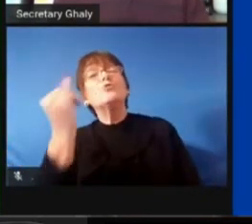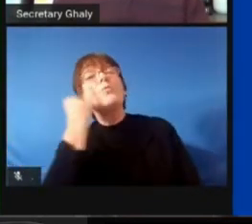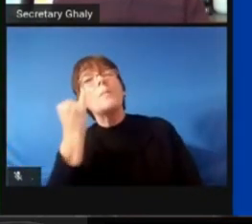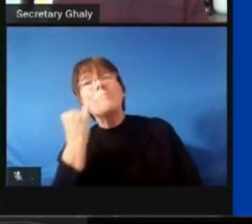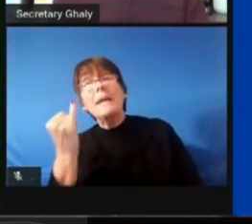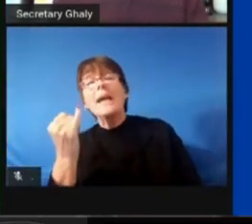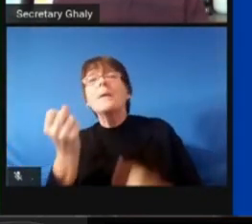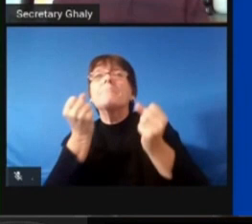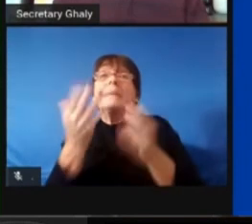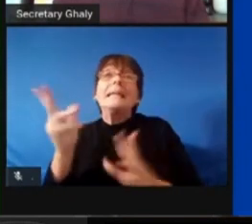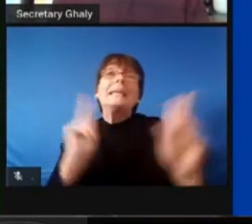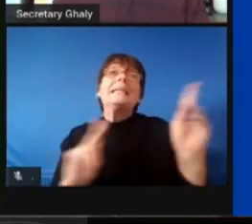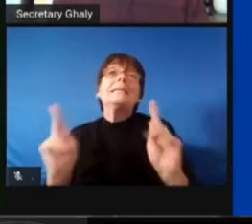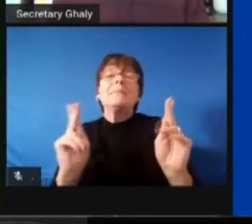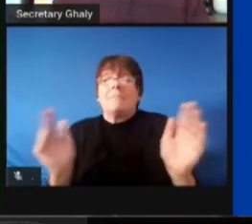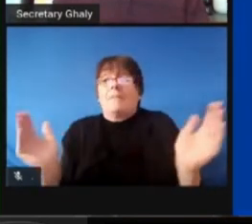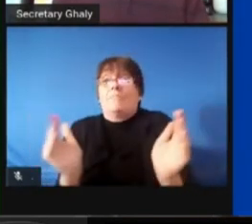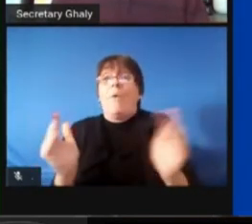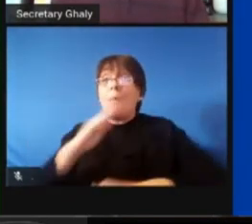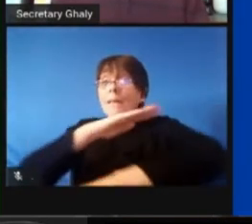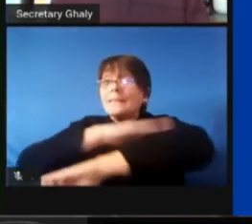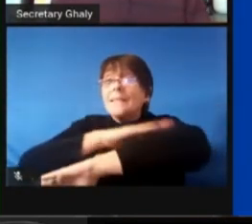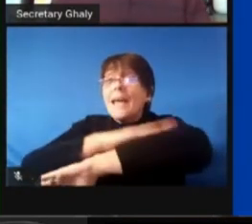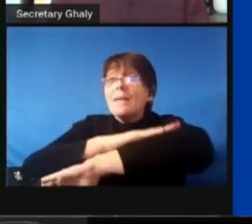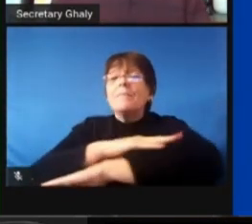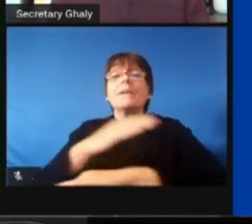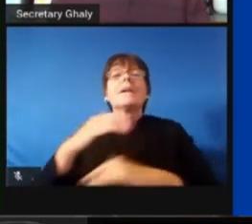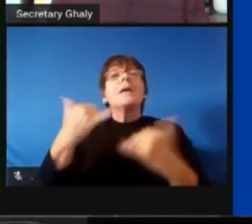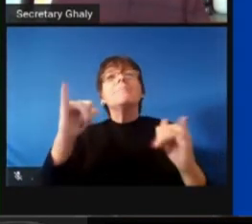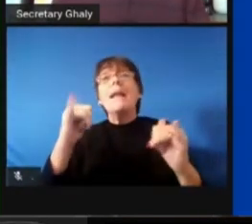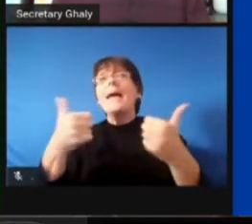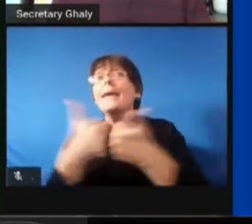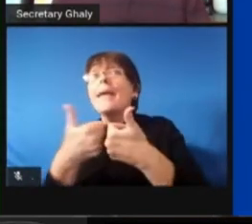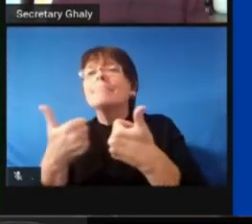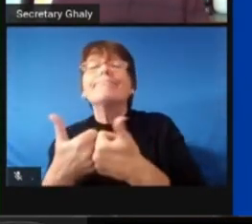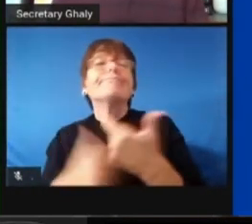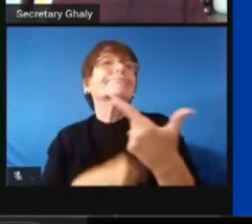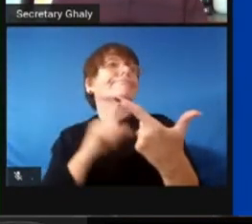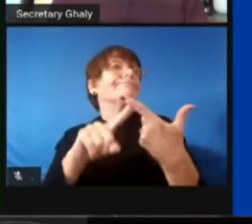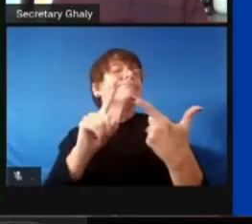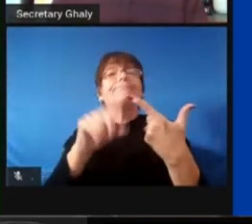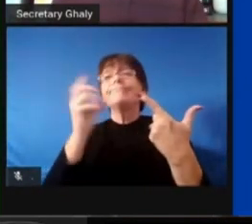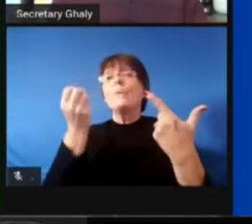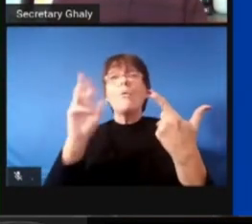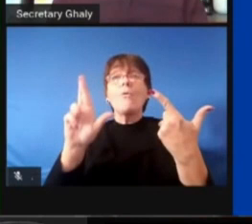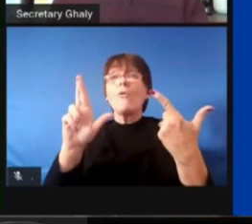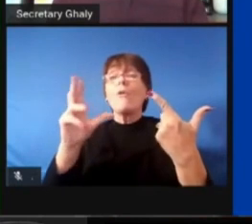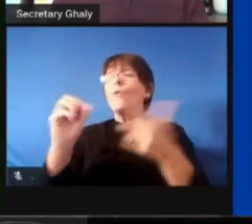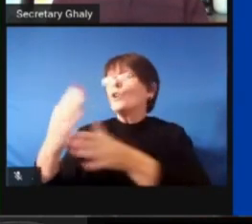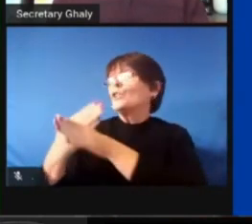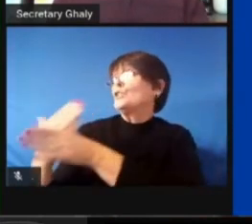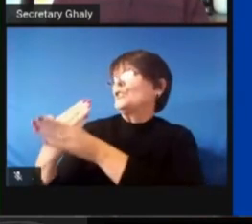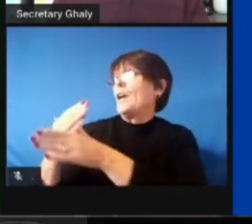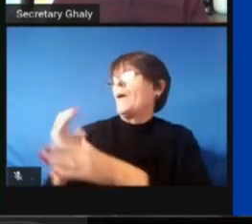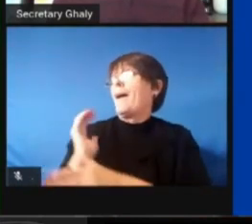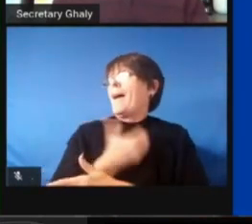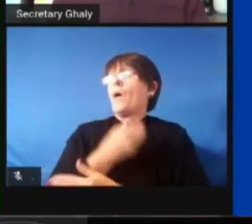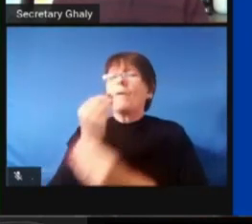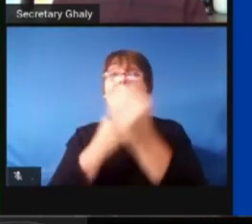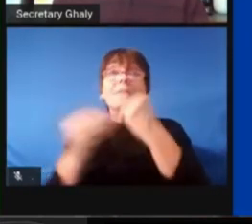WE ALSO KNOW ACTIVITIES WHERE IT IS DIFFICULT TO KEEP YOUR DISTANCE SHOULD CREATE A HIGHER RISK. IMAGINE MULTIPLE PEOPLE AT A